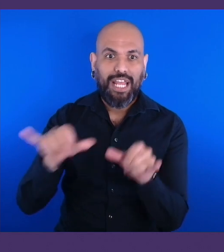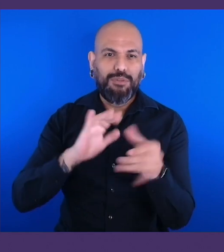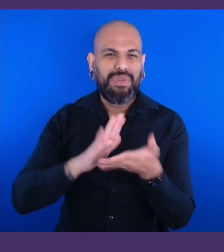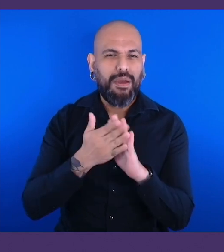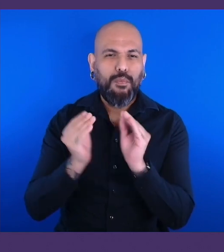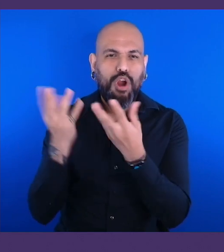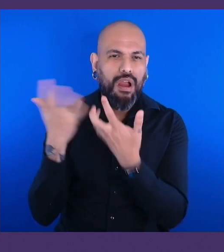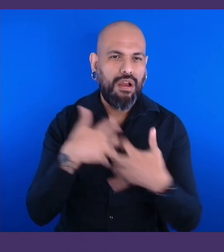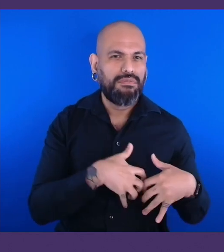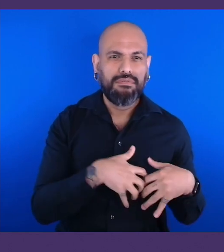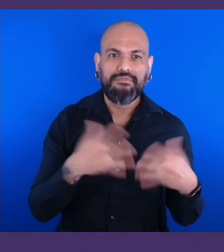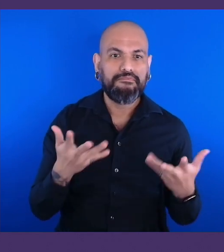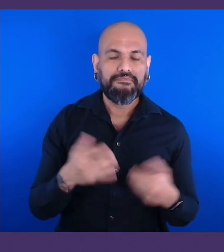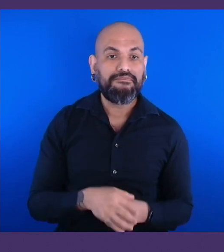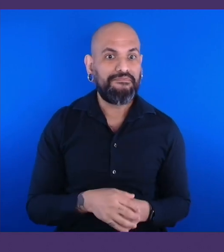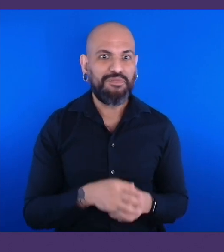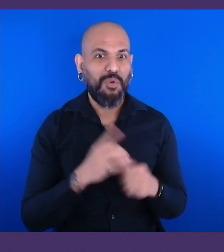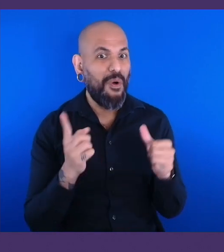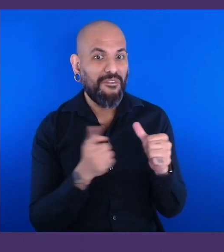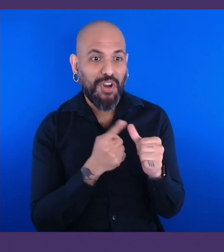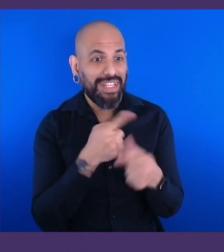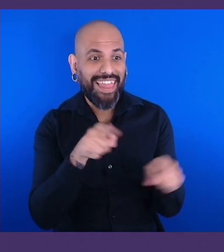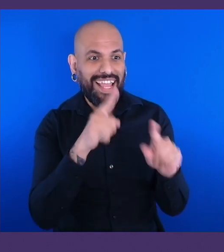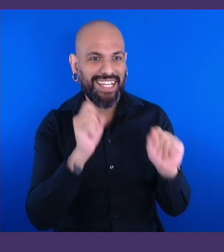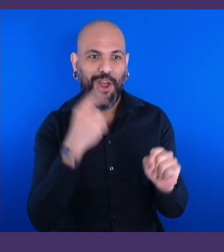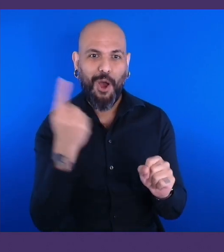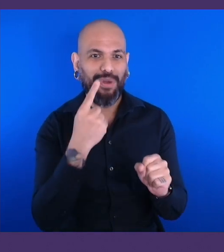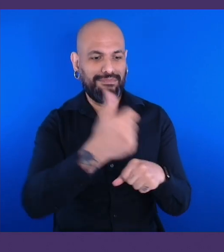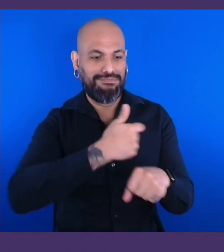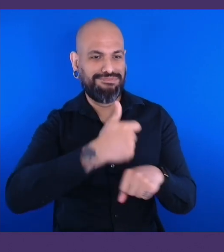they can always blame me. So, that's good. I mean, you should always have somebody to blame.